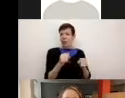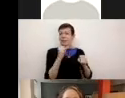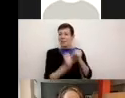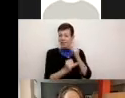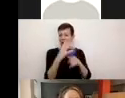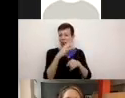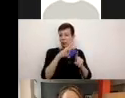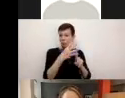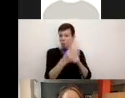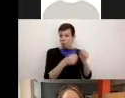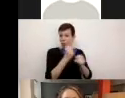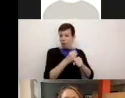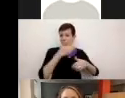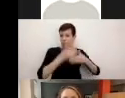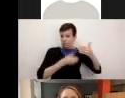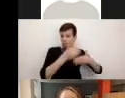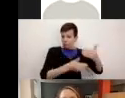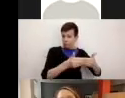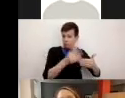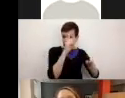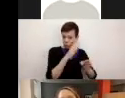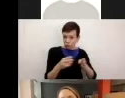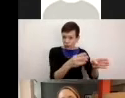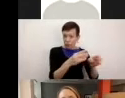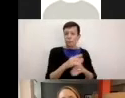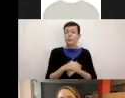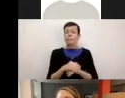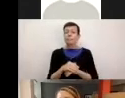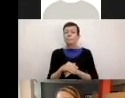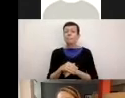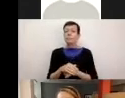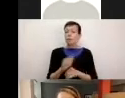Our research data collection and impact measurement efforts will be focused on developing the